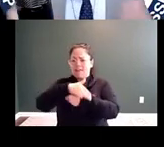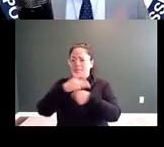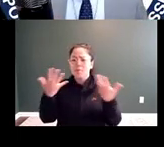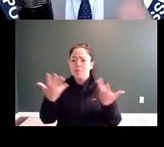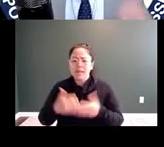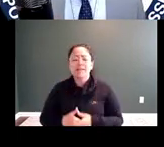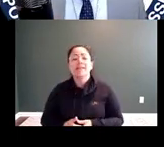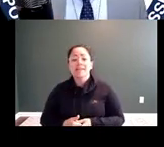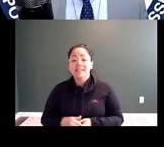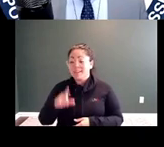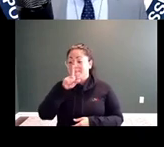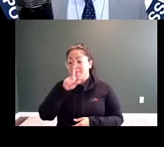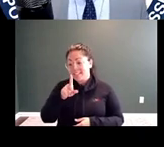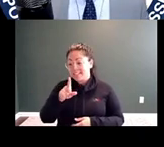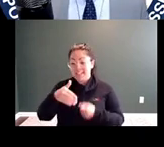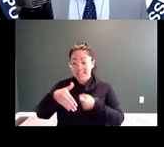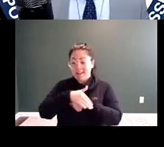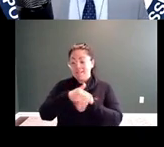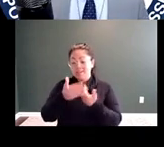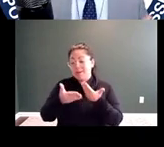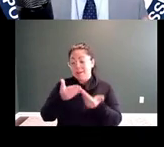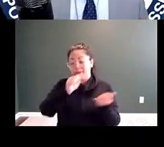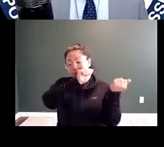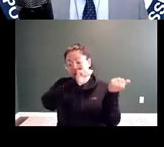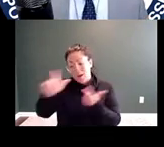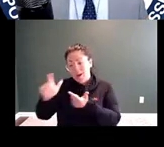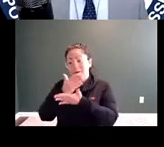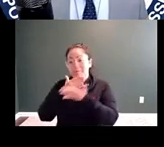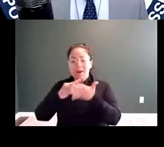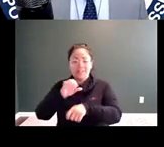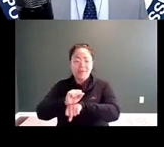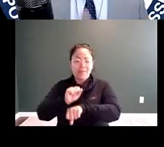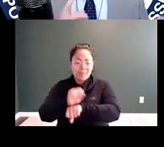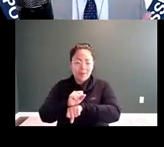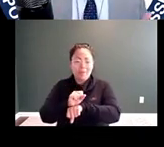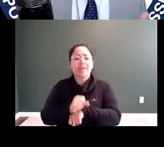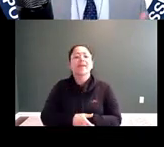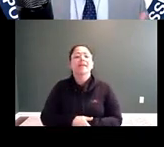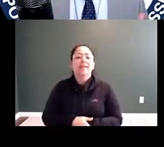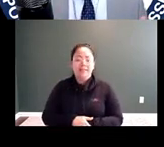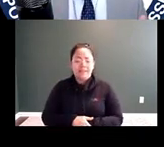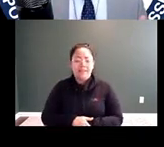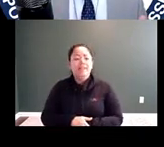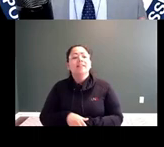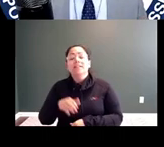it covers almost every aspect of employment. Okay? It's certainly going to cover current employees, right?